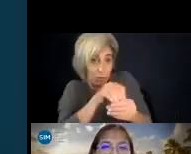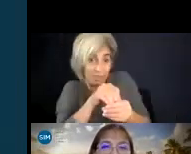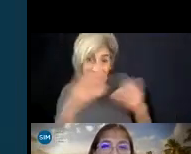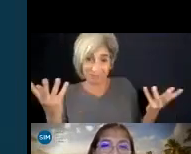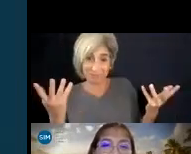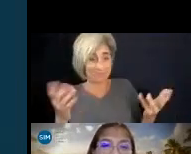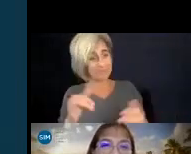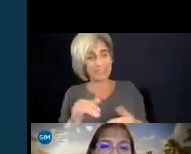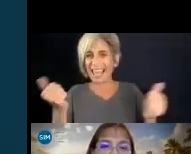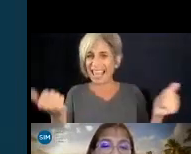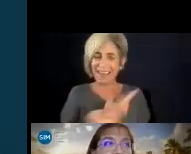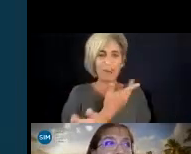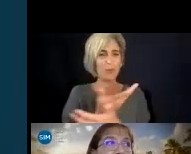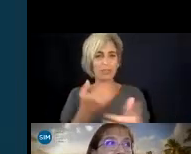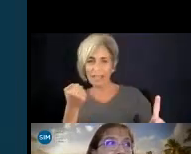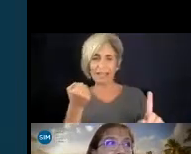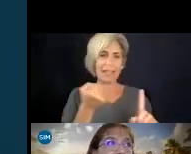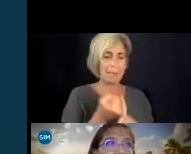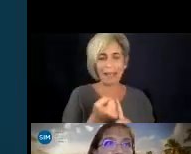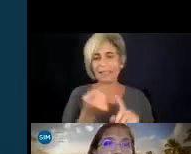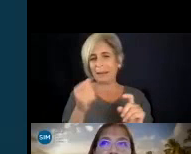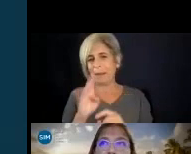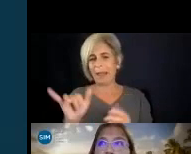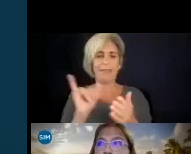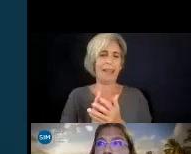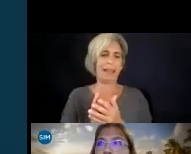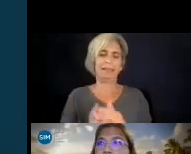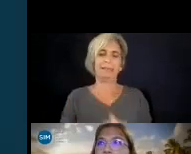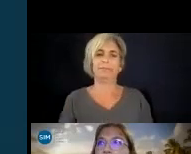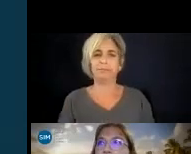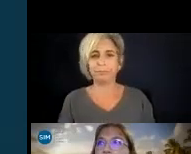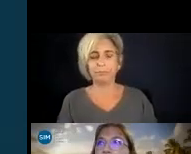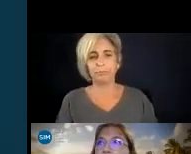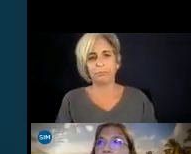everybody is impacted by it it affects everybody.